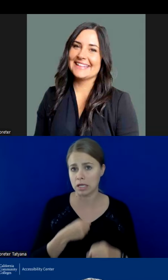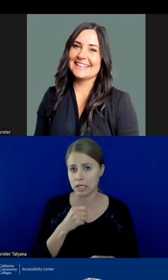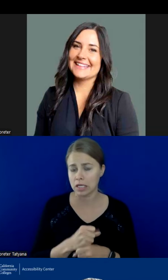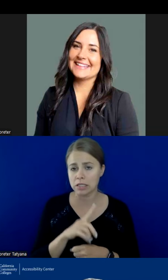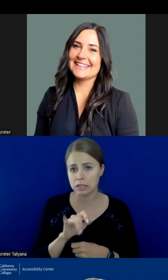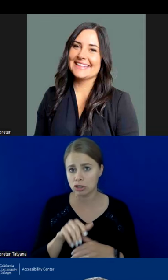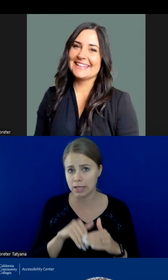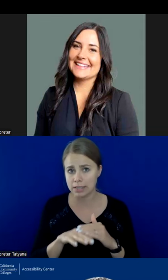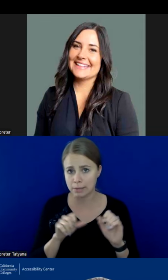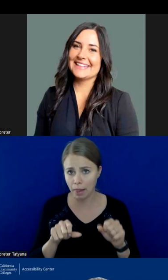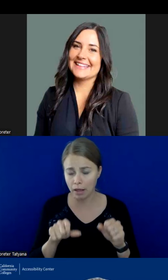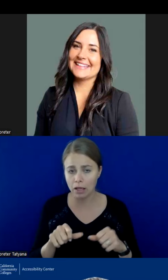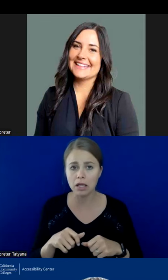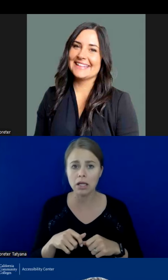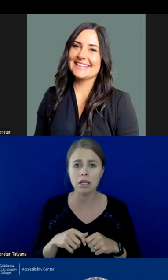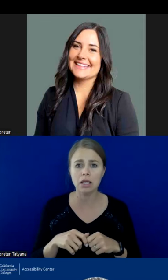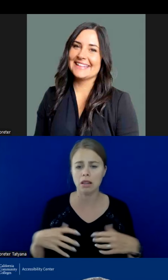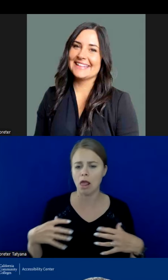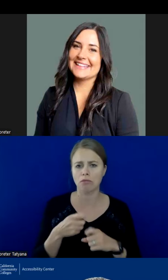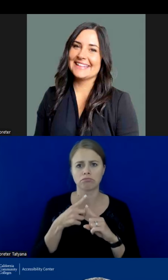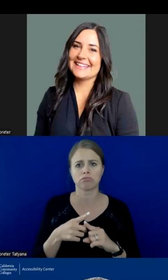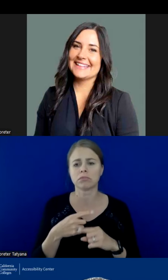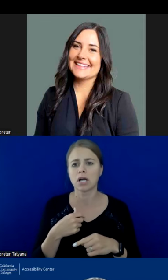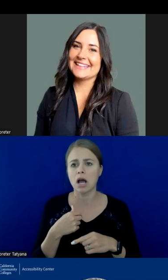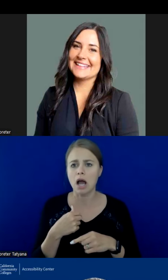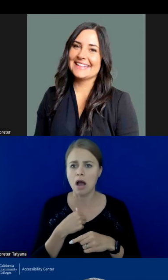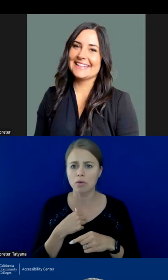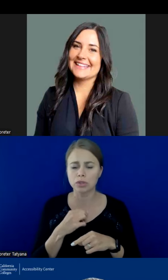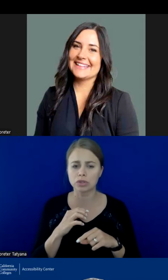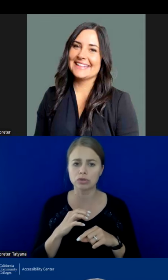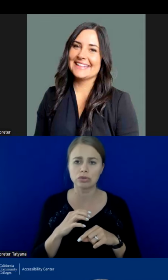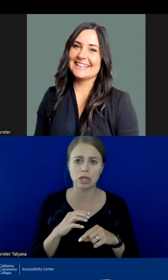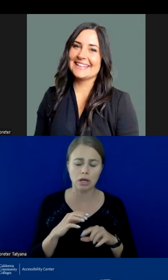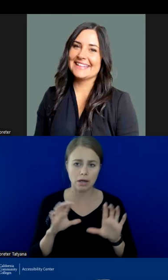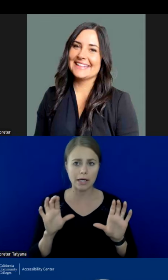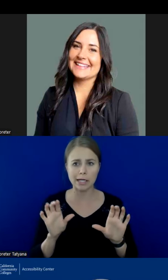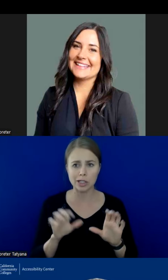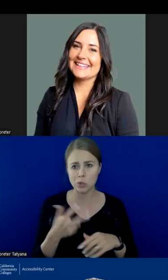In a nutshell I was doing like three things.